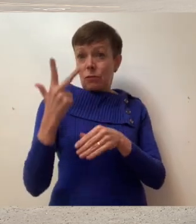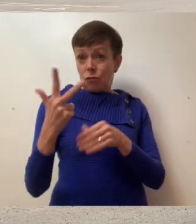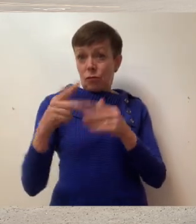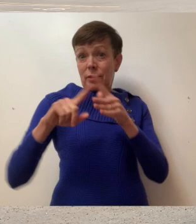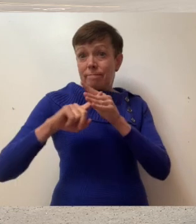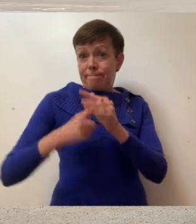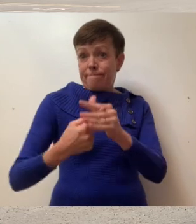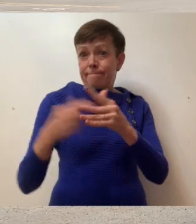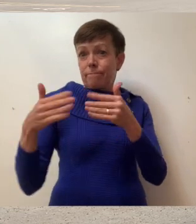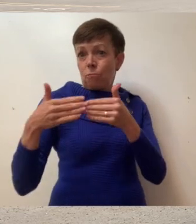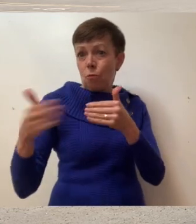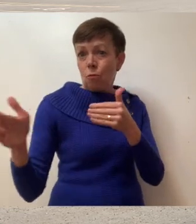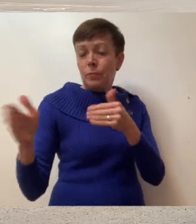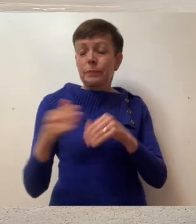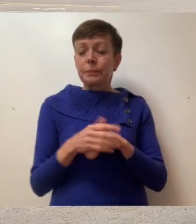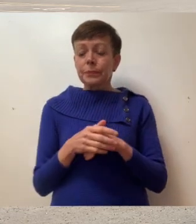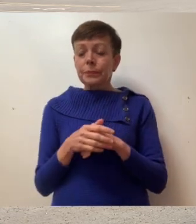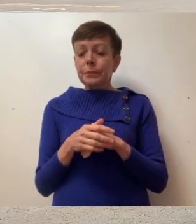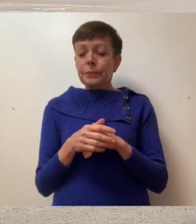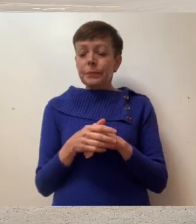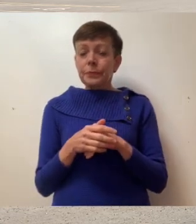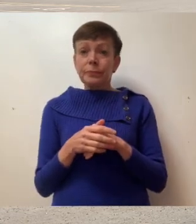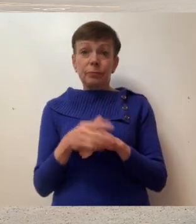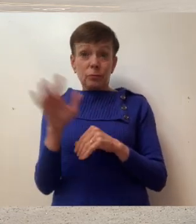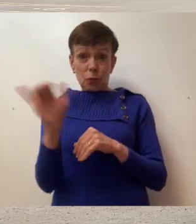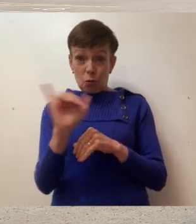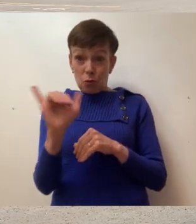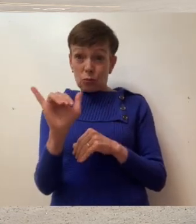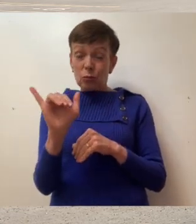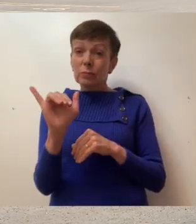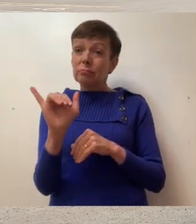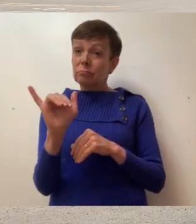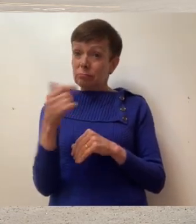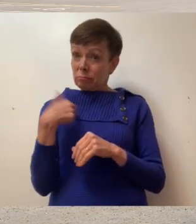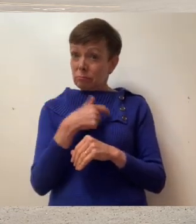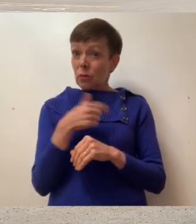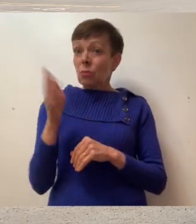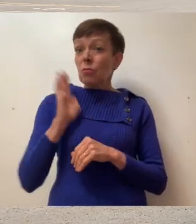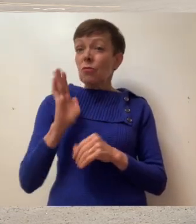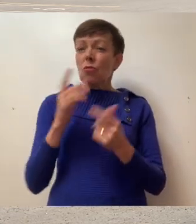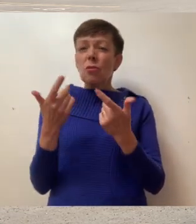Additionally, when we originally closed our large recreation facilities like the G.H.